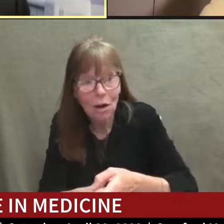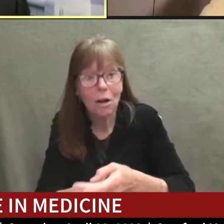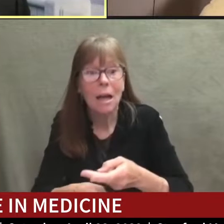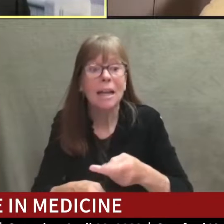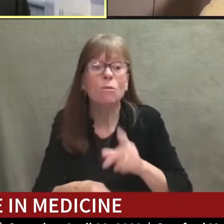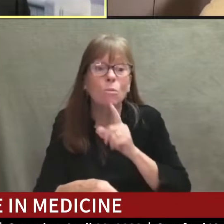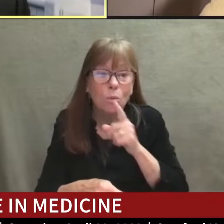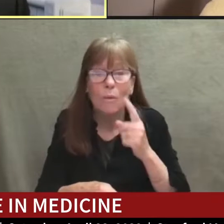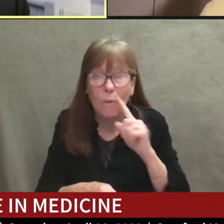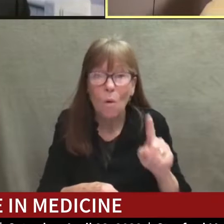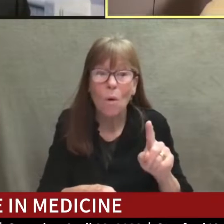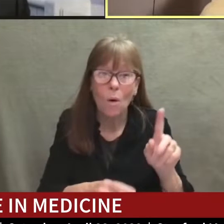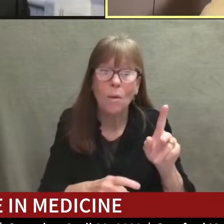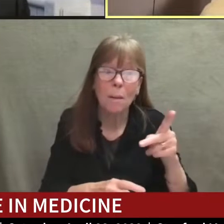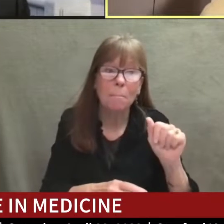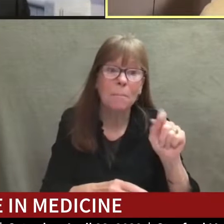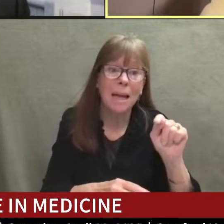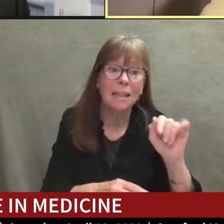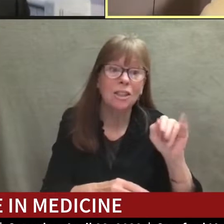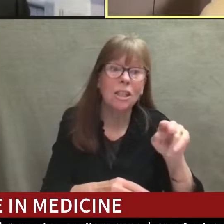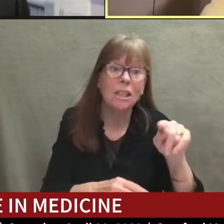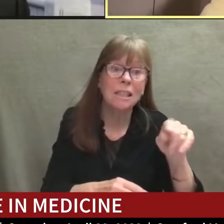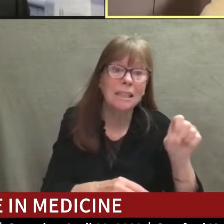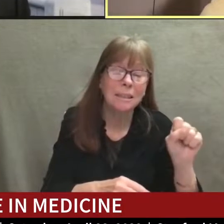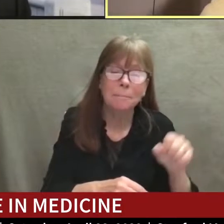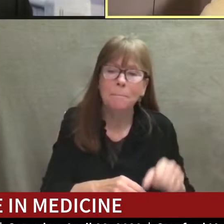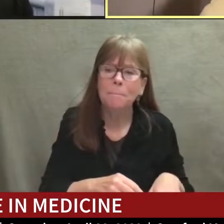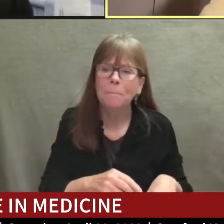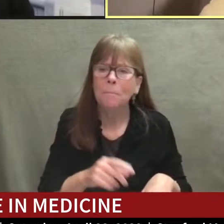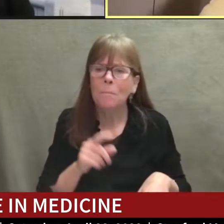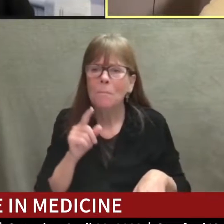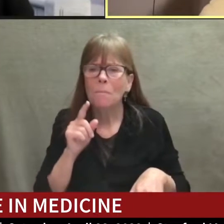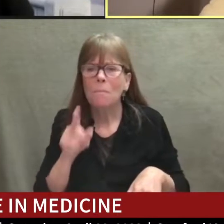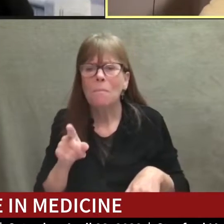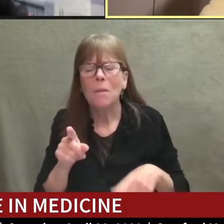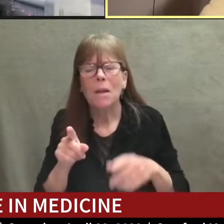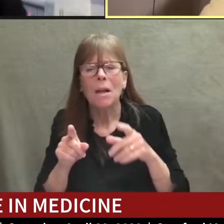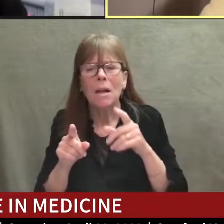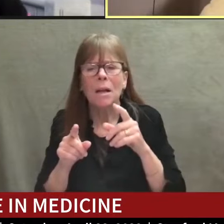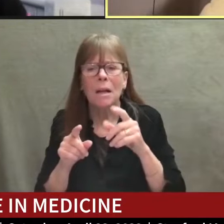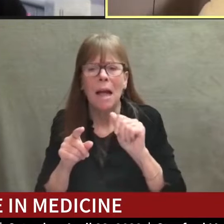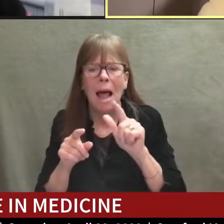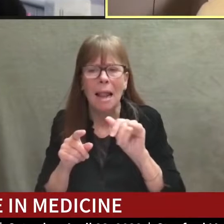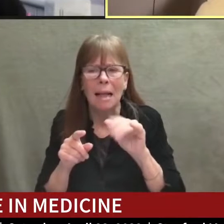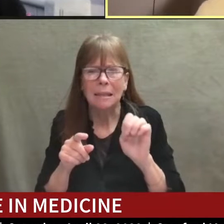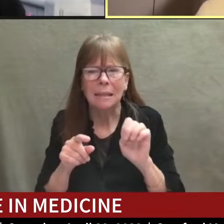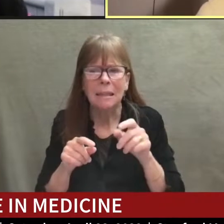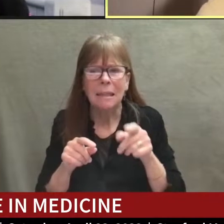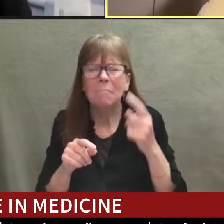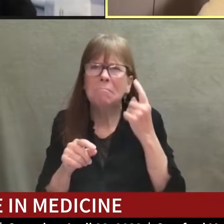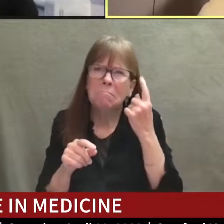Yea, and I’ll say the actual experience… again, I’m not a doctor,